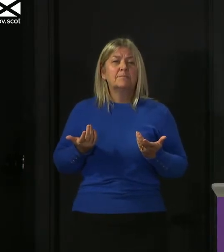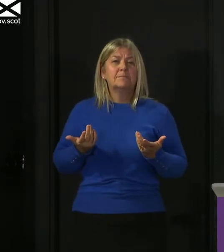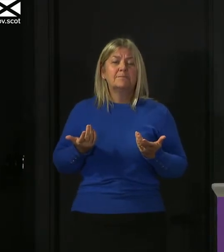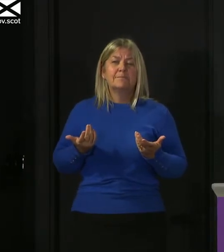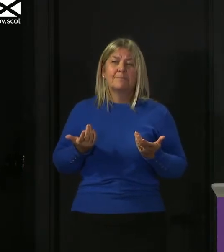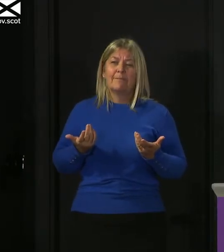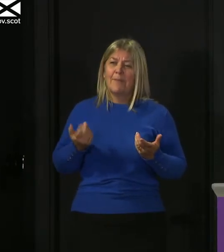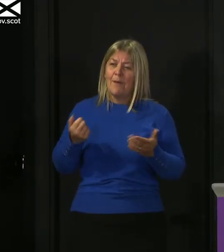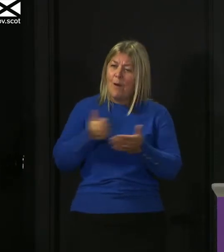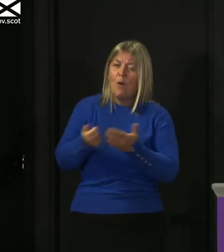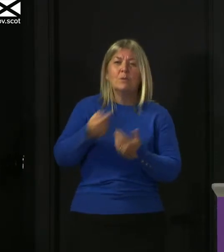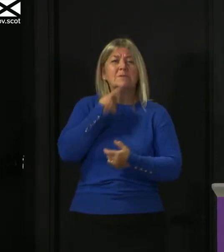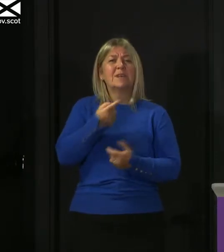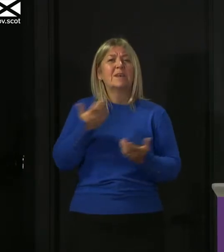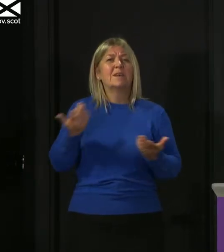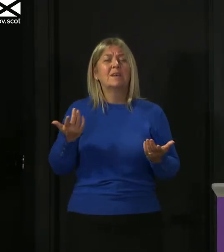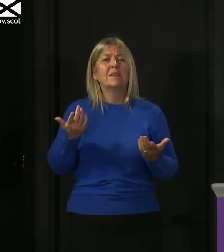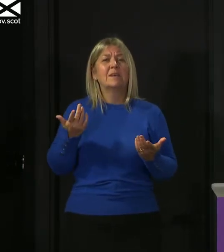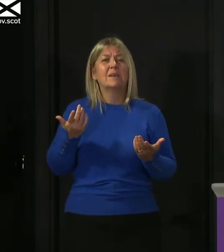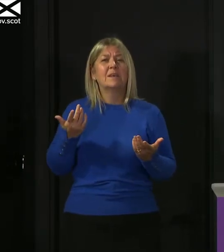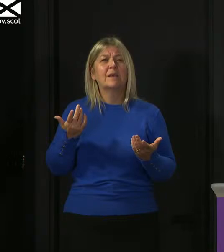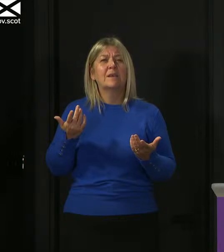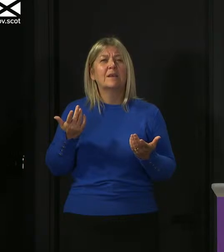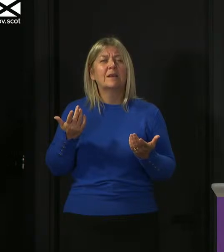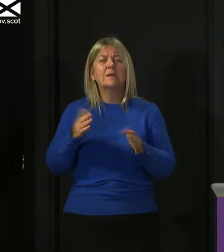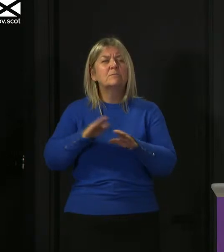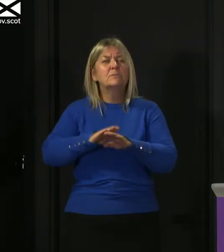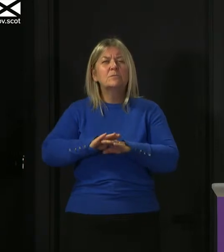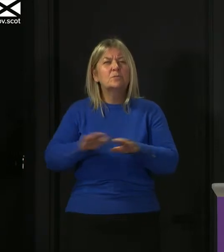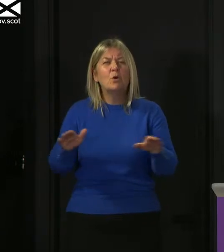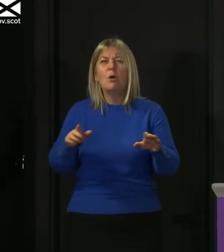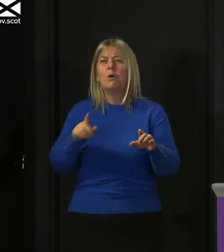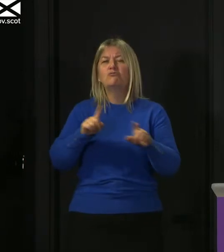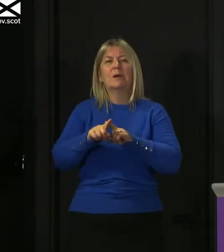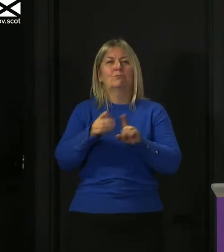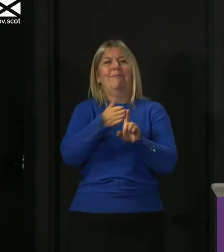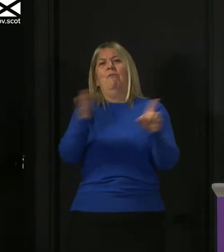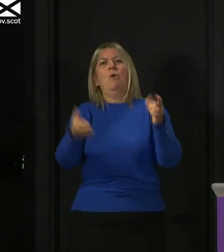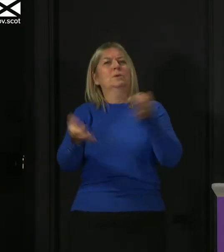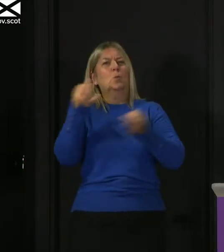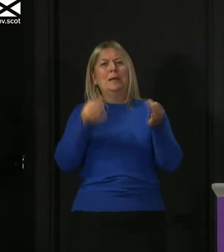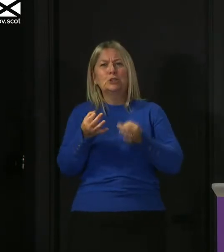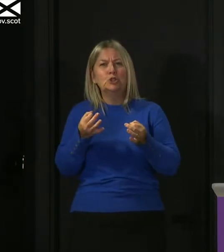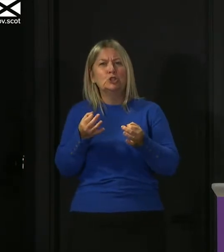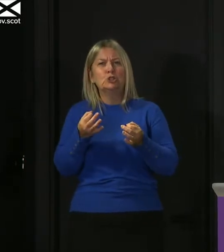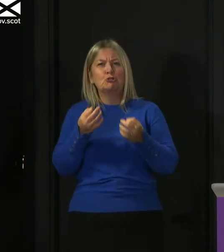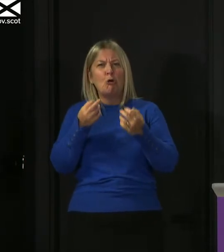to a point that is not intended to kind of avoid questions or scrutiny here, it's just to try to